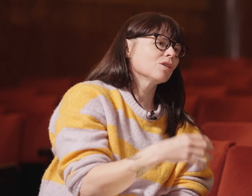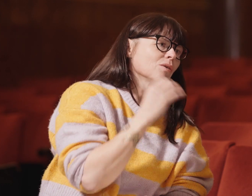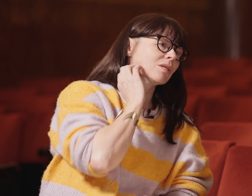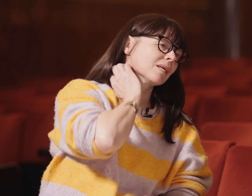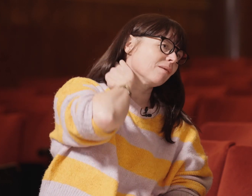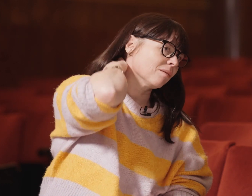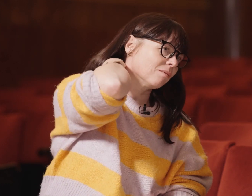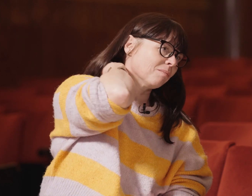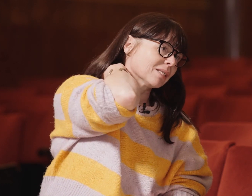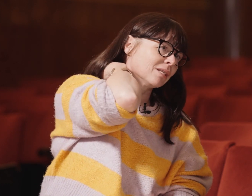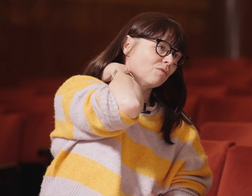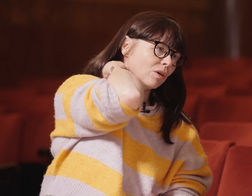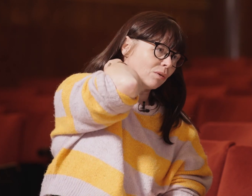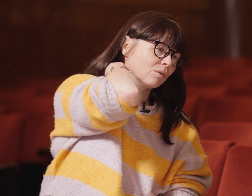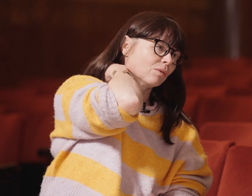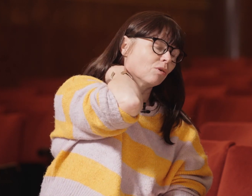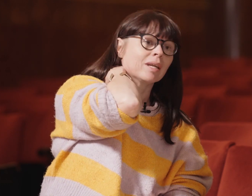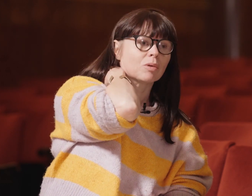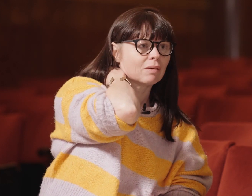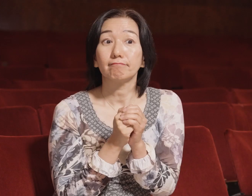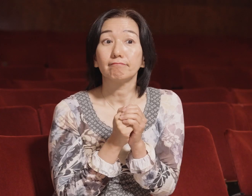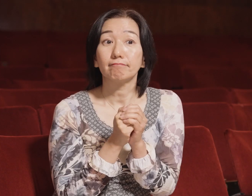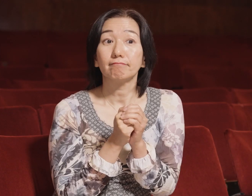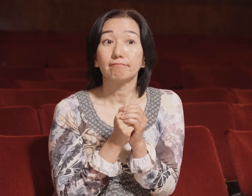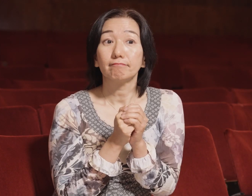Does that make sense for you or anybody?